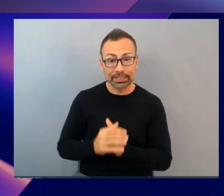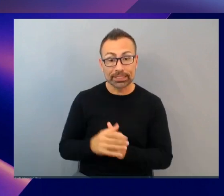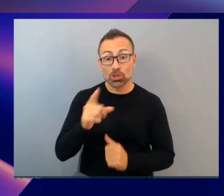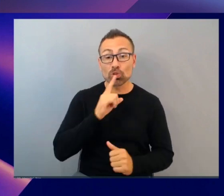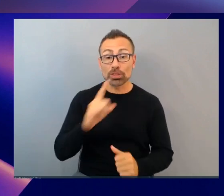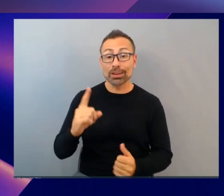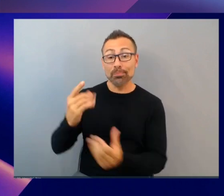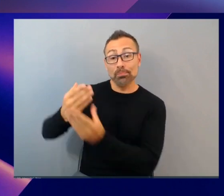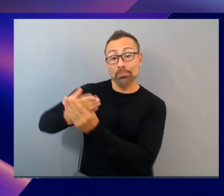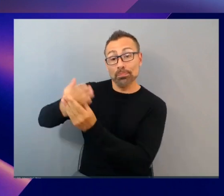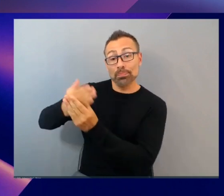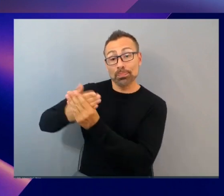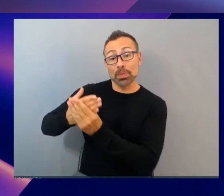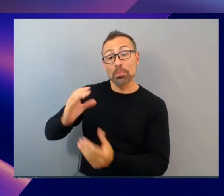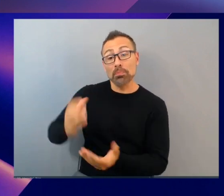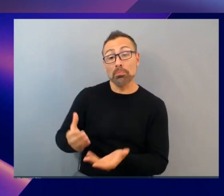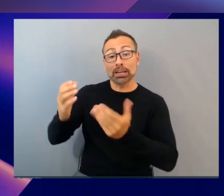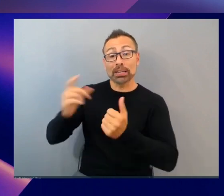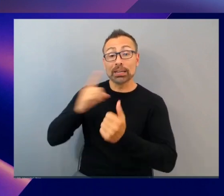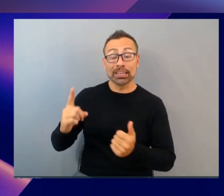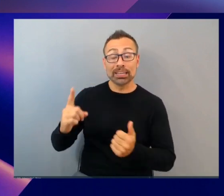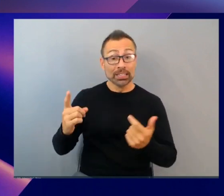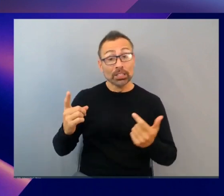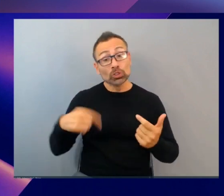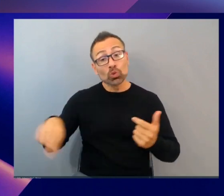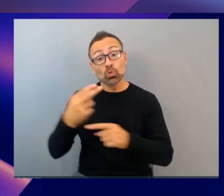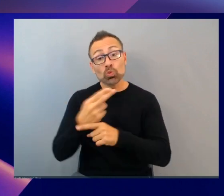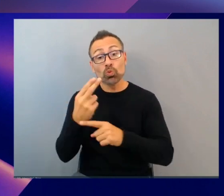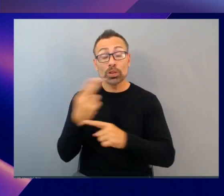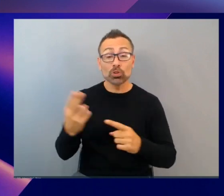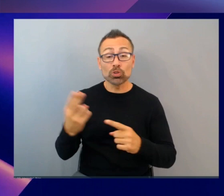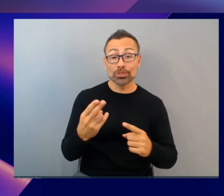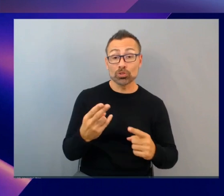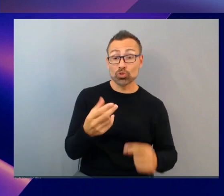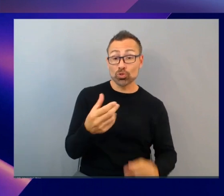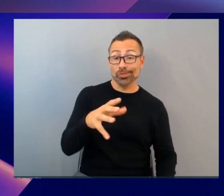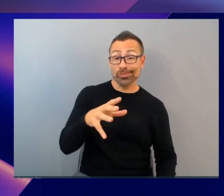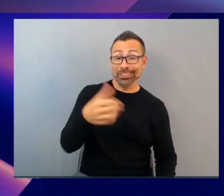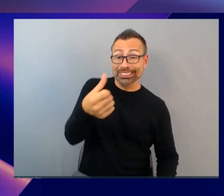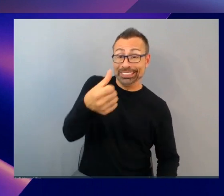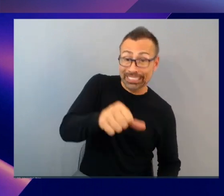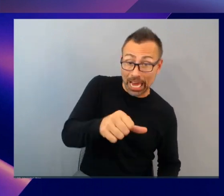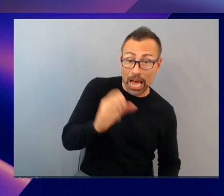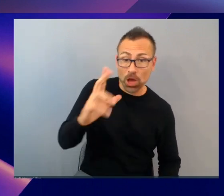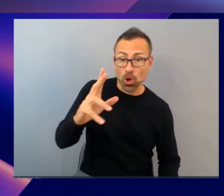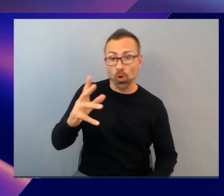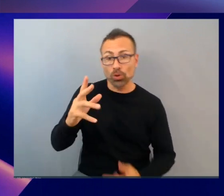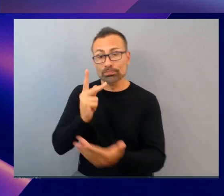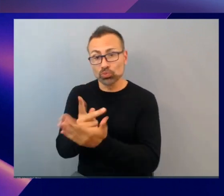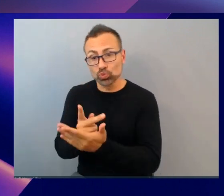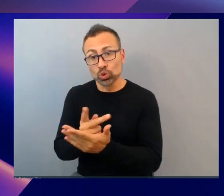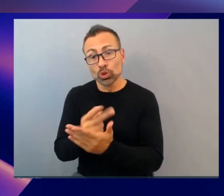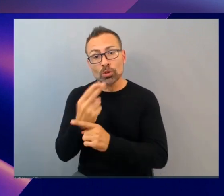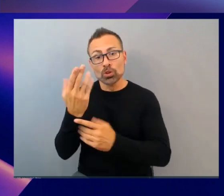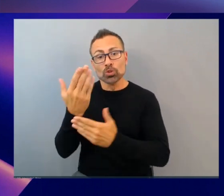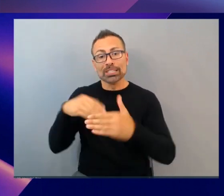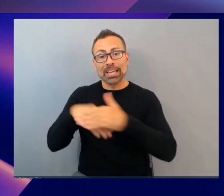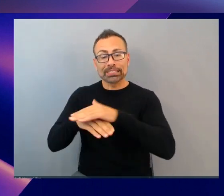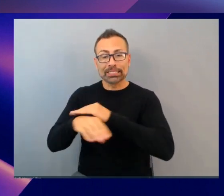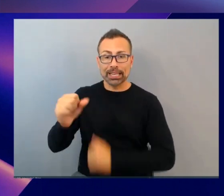to allow or deny users accessing S3 buckets. By default, Amazon S3, which is a storage service, it has buckets and objects. - Yes, yes.